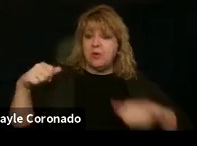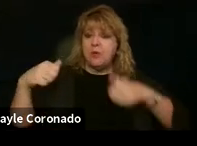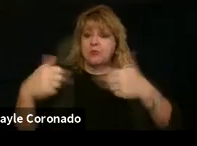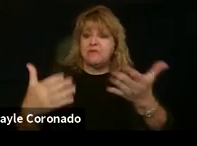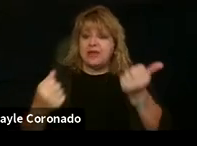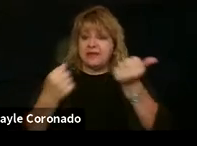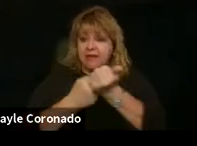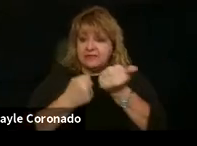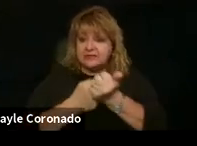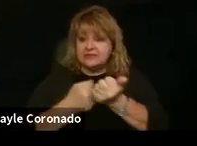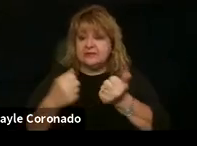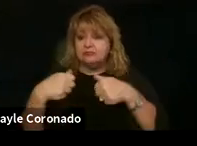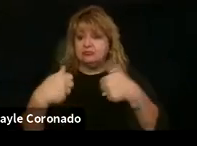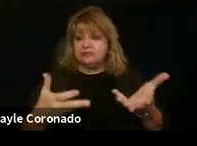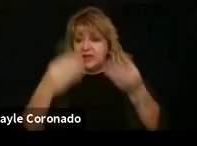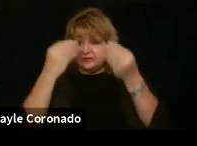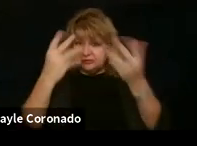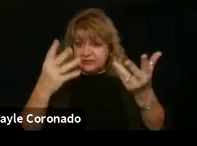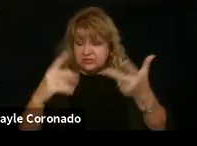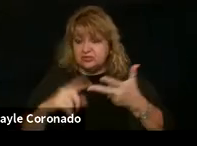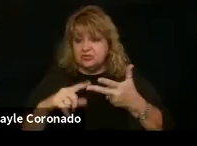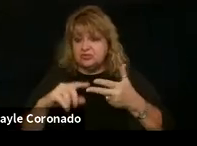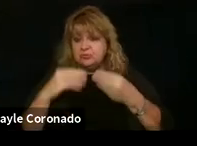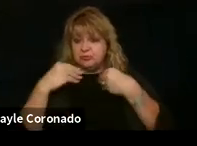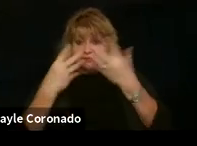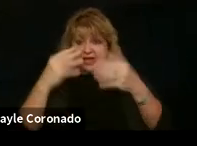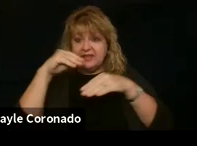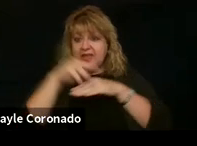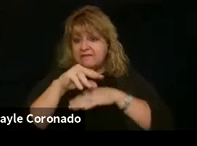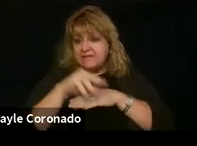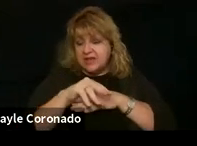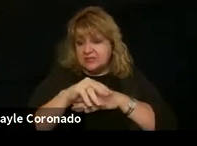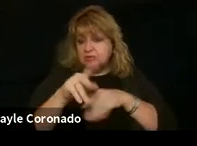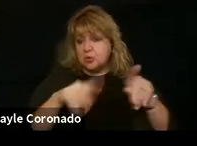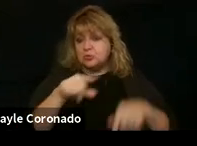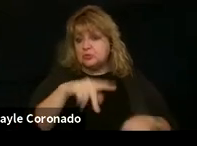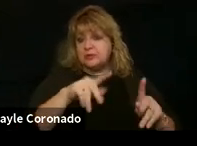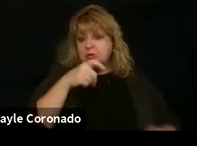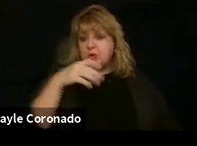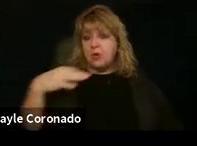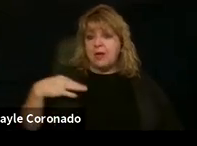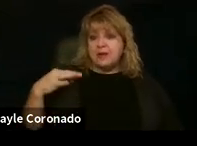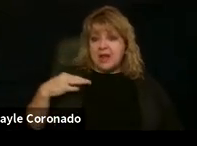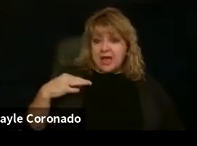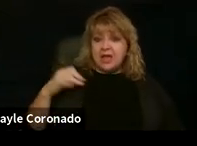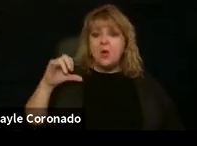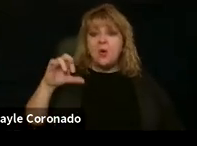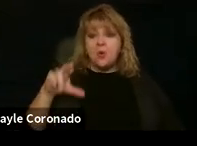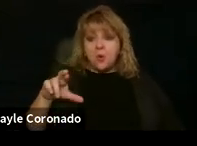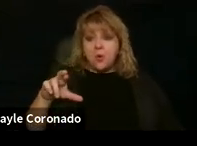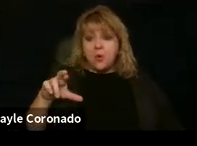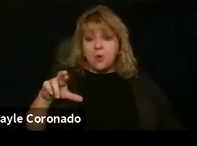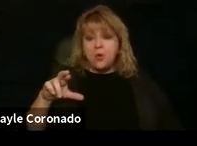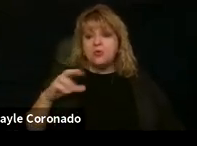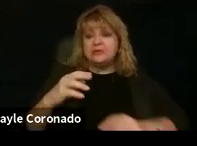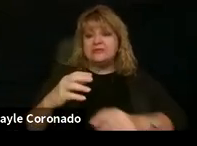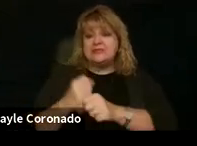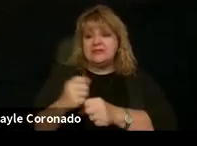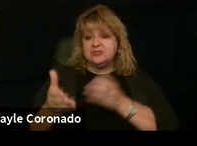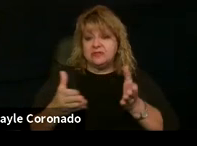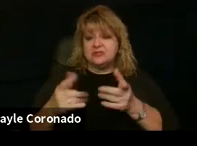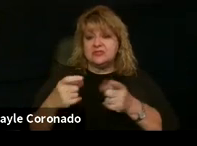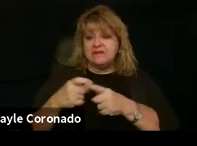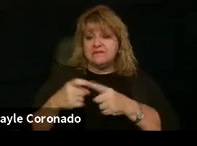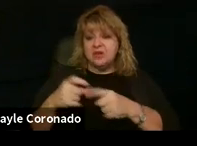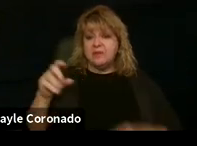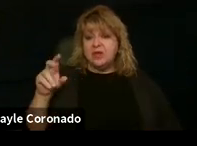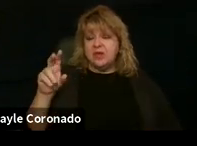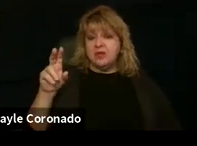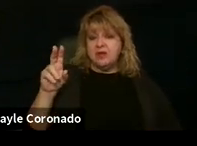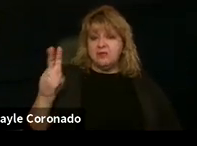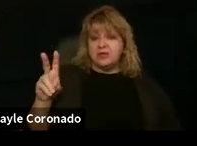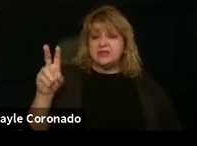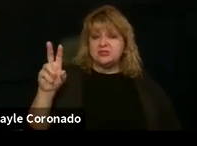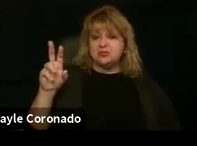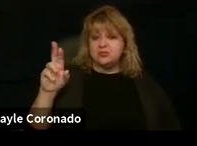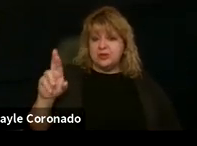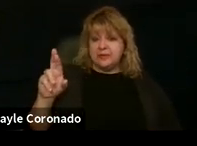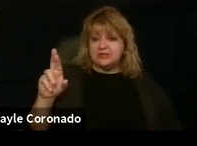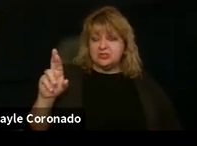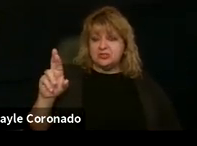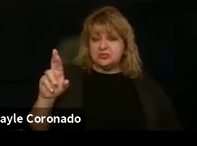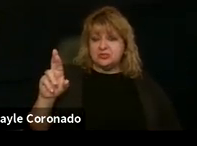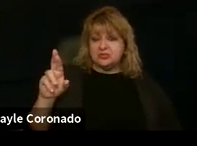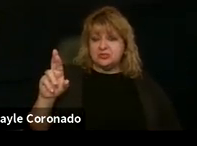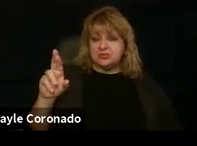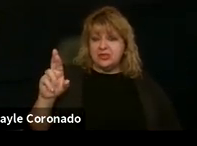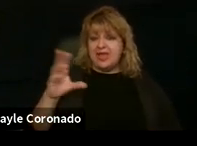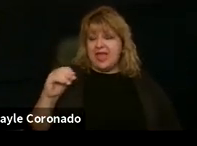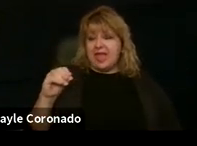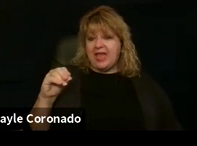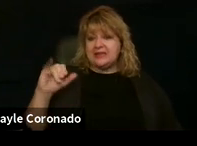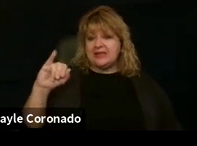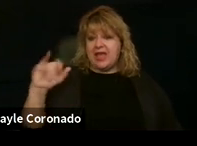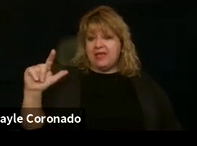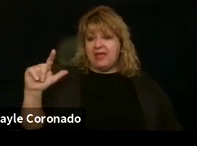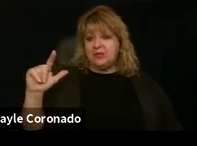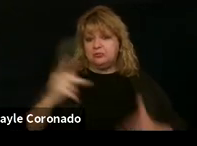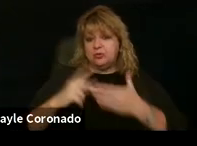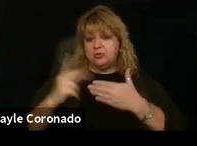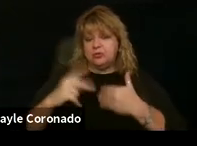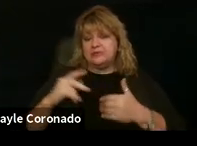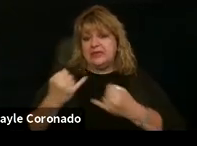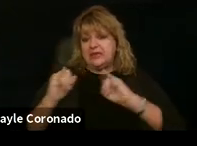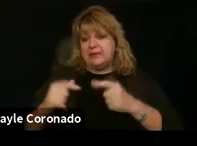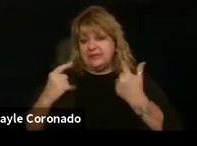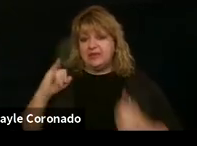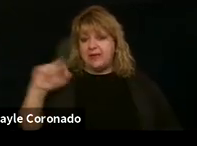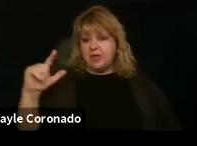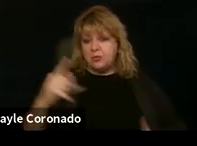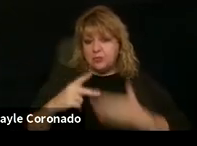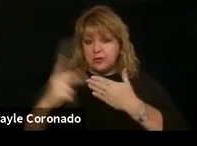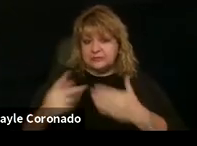advocacy information and advice to individuals who apply for our receive services from vocational from vocational rehabilitation and independent living programs